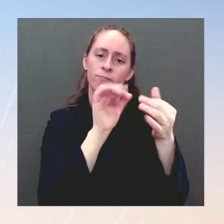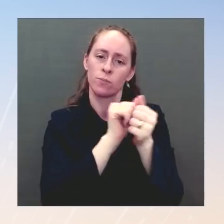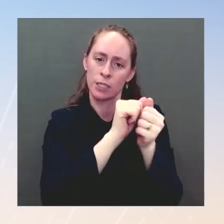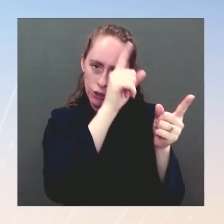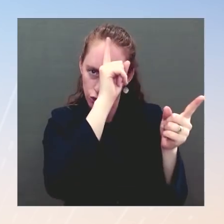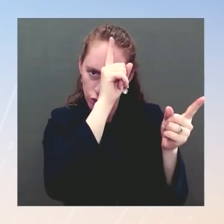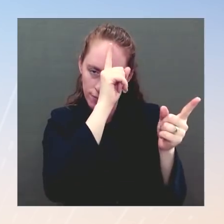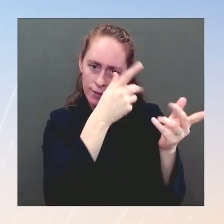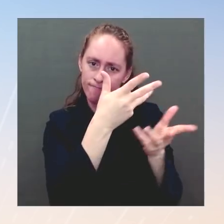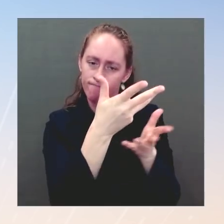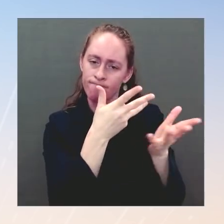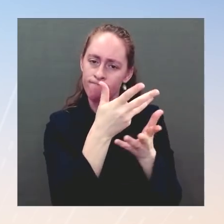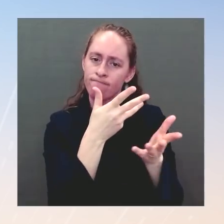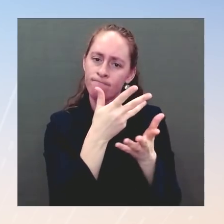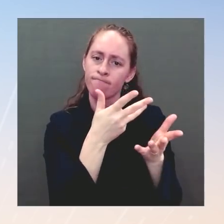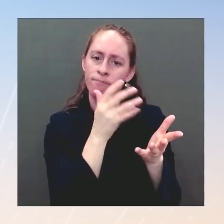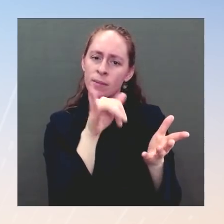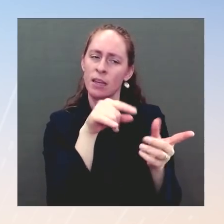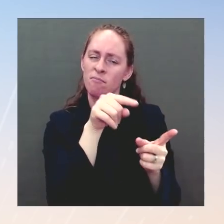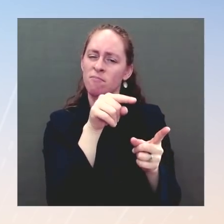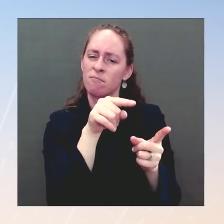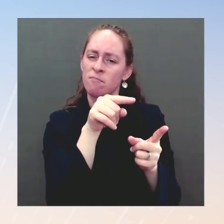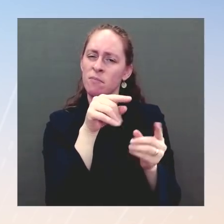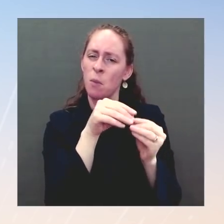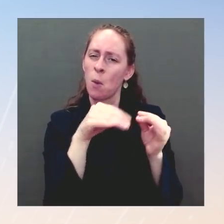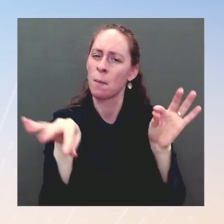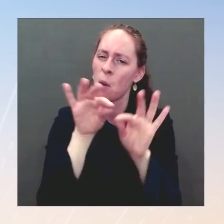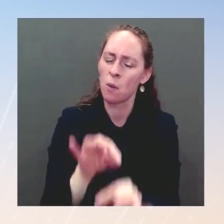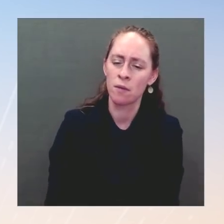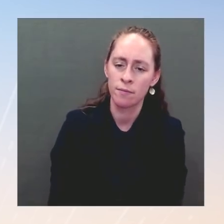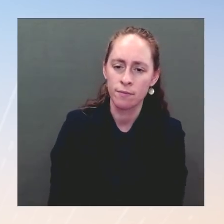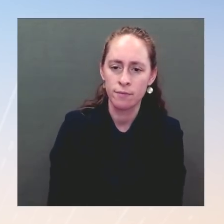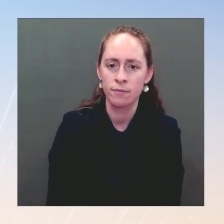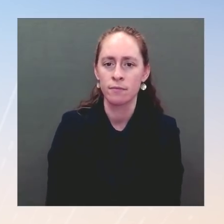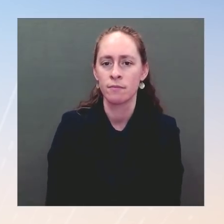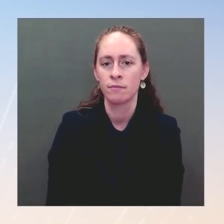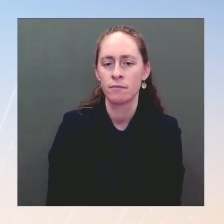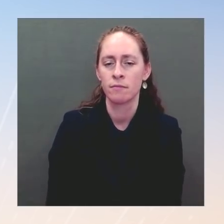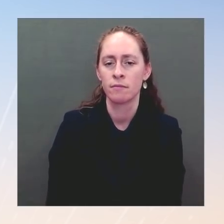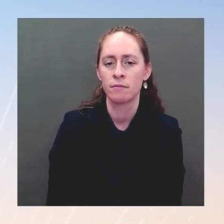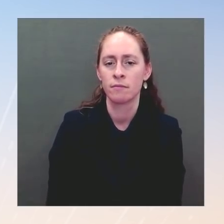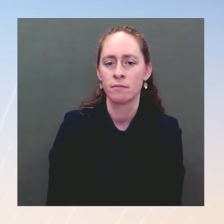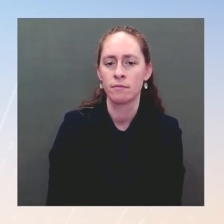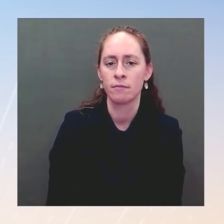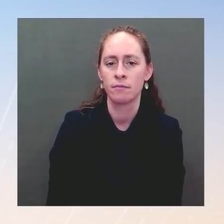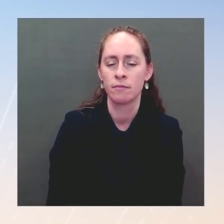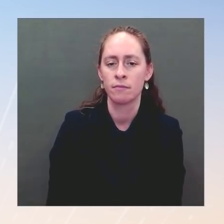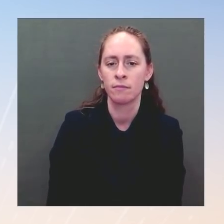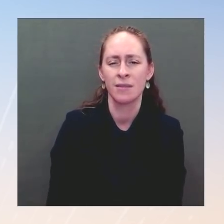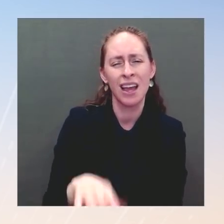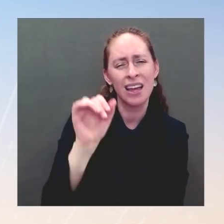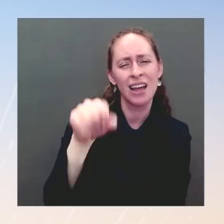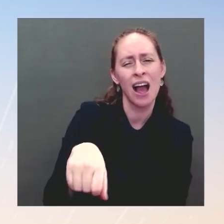just two more. Can you outline what exactly Doug Jones has been doing in terms of the SCOTUS process, who he's been talking to on the Hill?